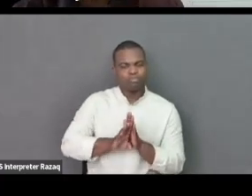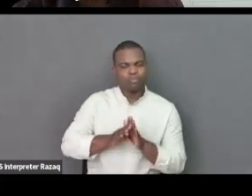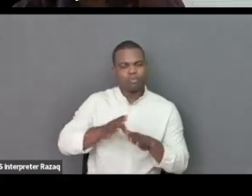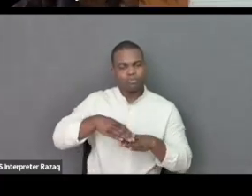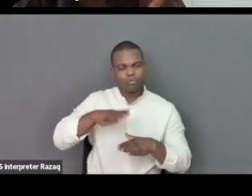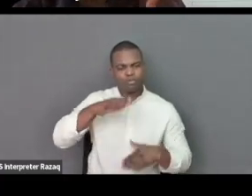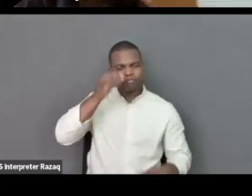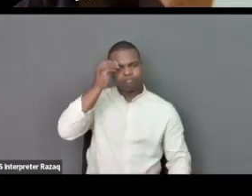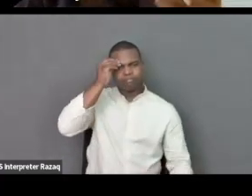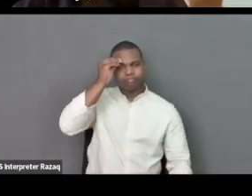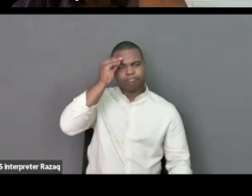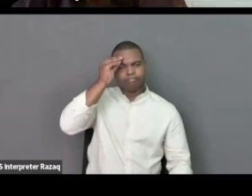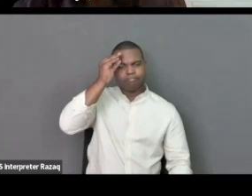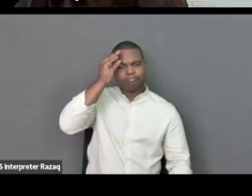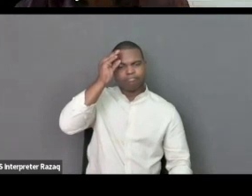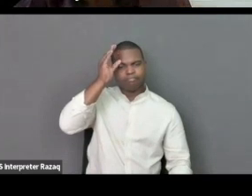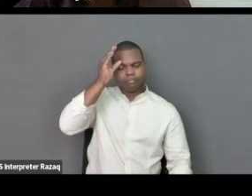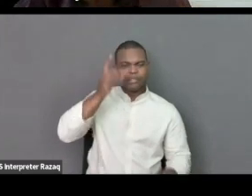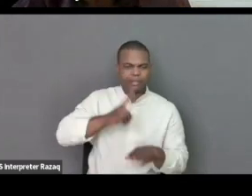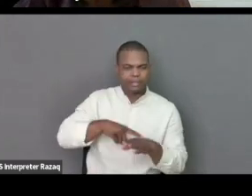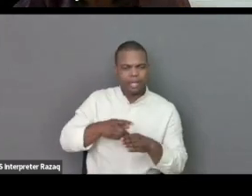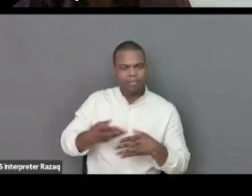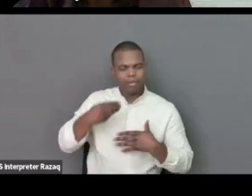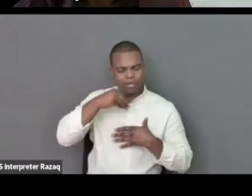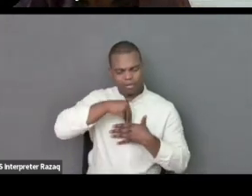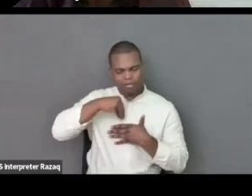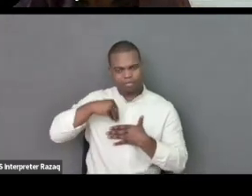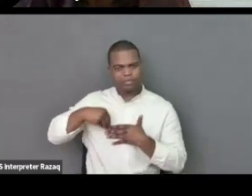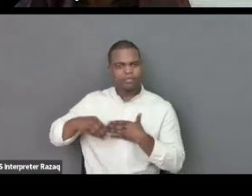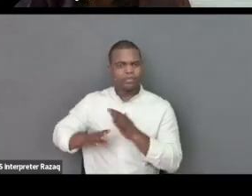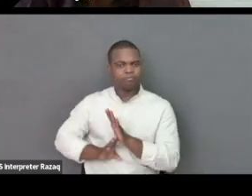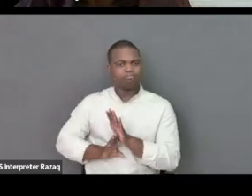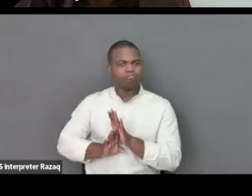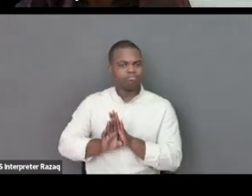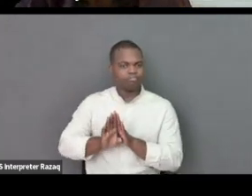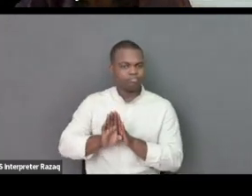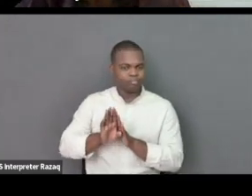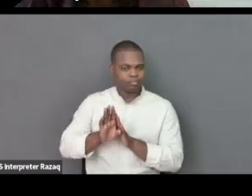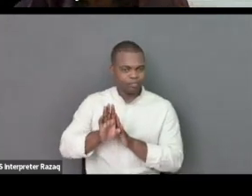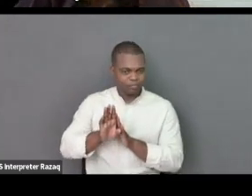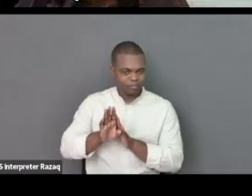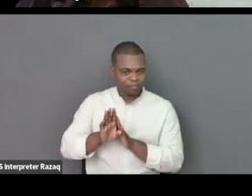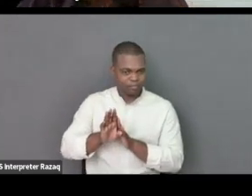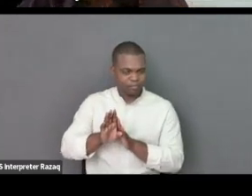prohibition of good feedback mechanisms, because then users